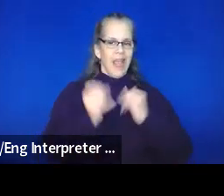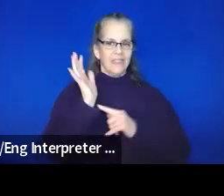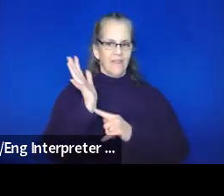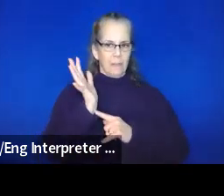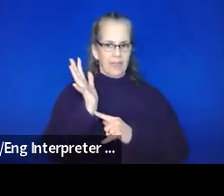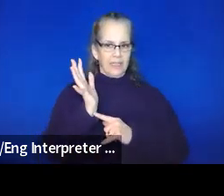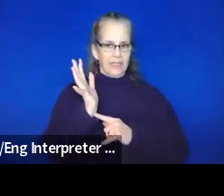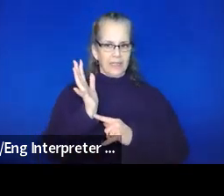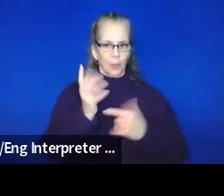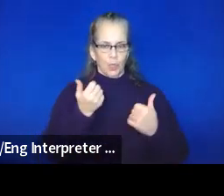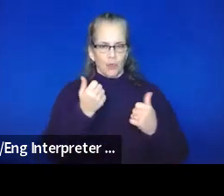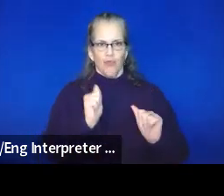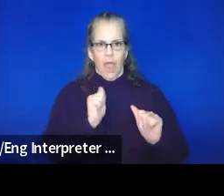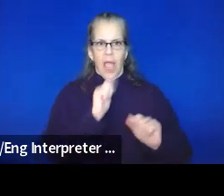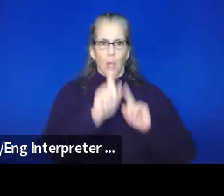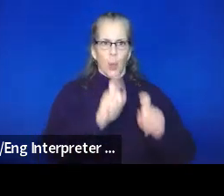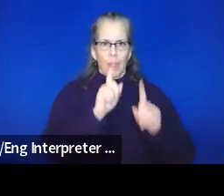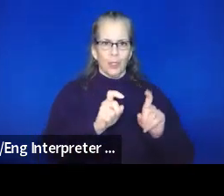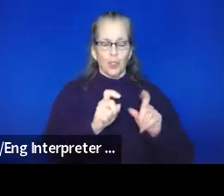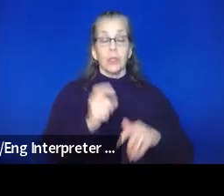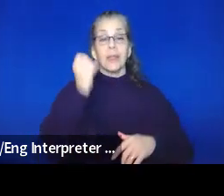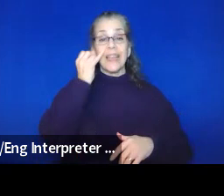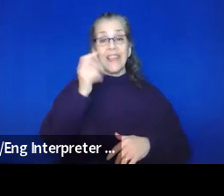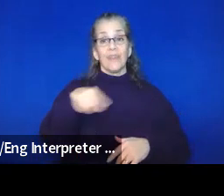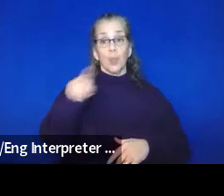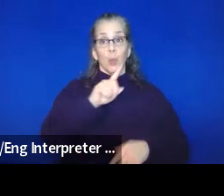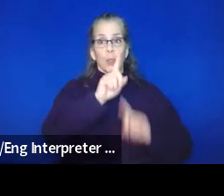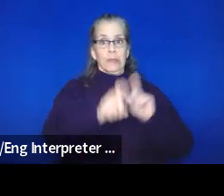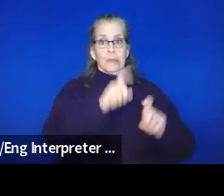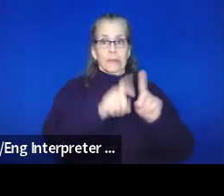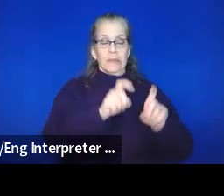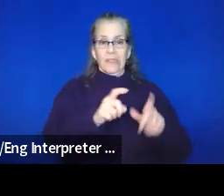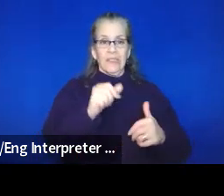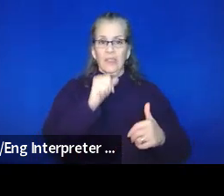get through the remaining questions. Those of you asking questions and if we don't get